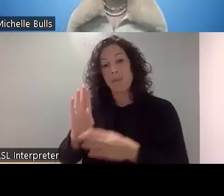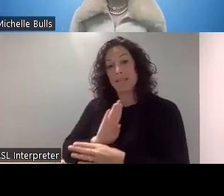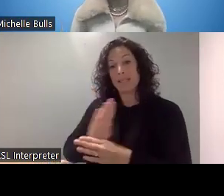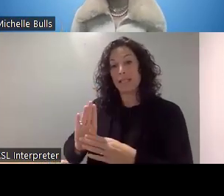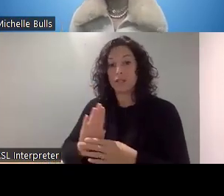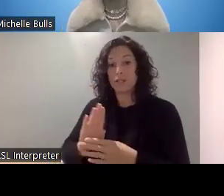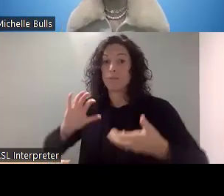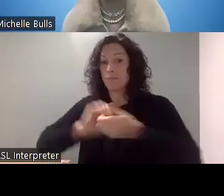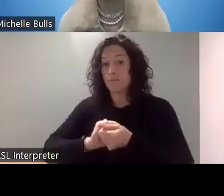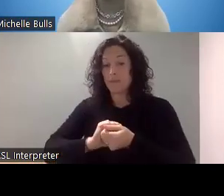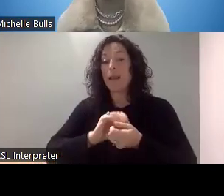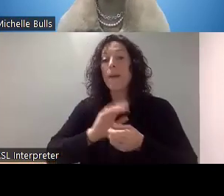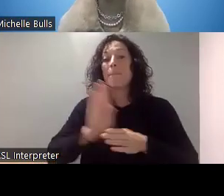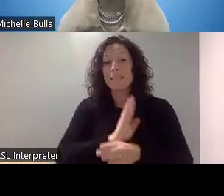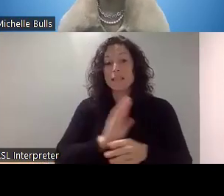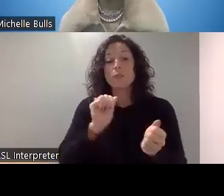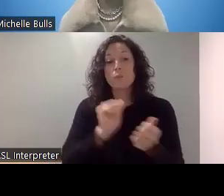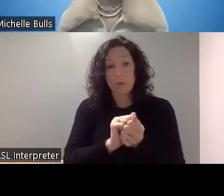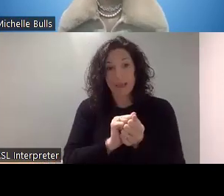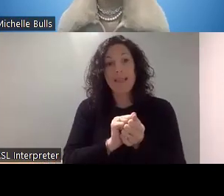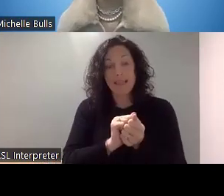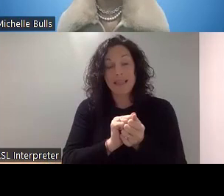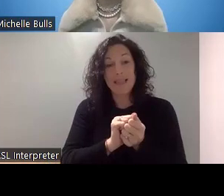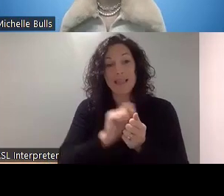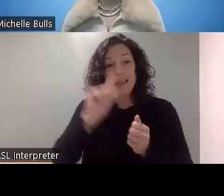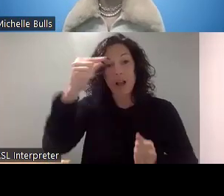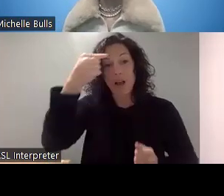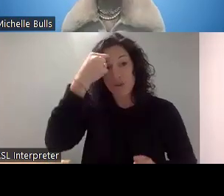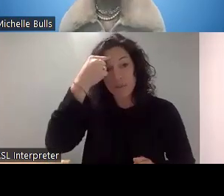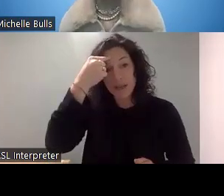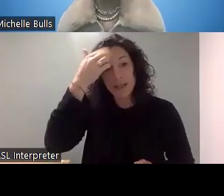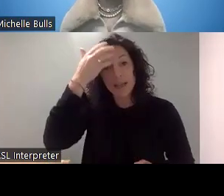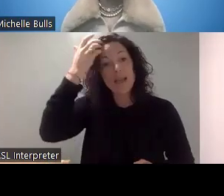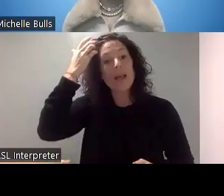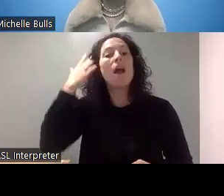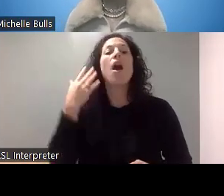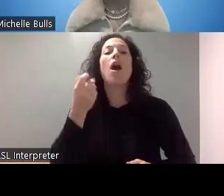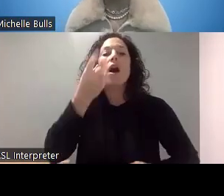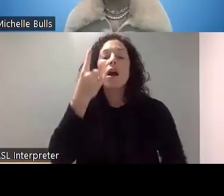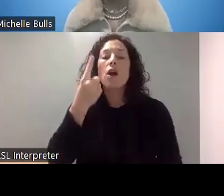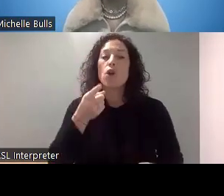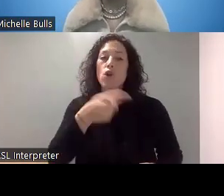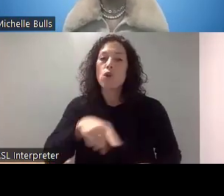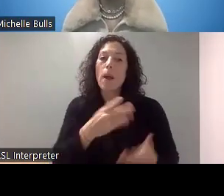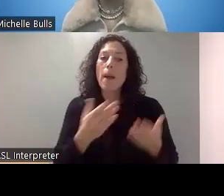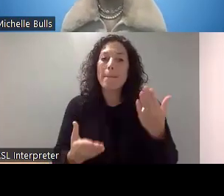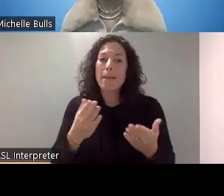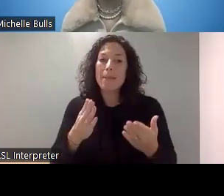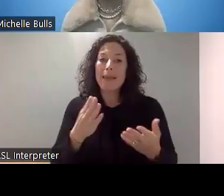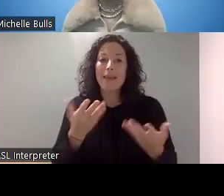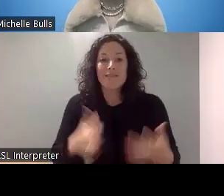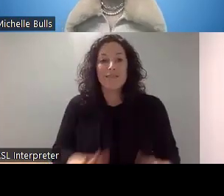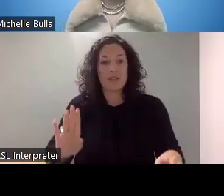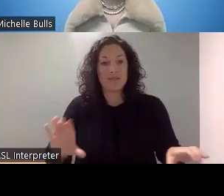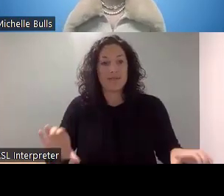and it's renewed annually. And so we recognize that while you might have done business with the federal government in the past,